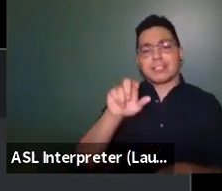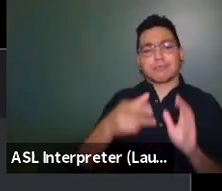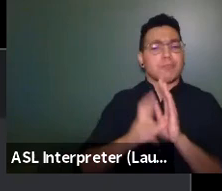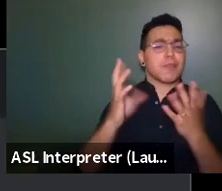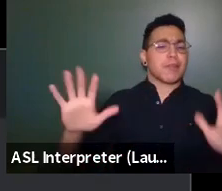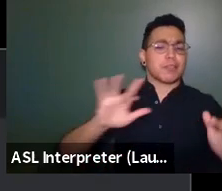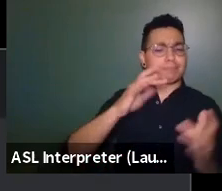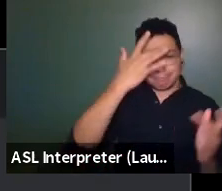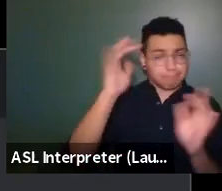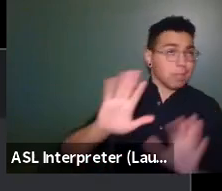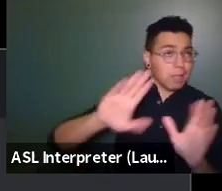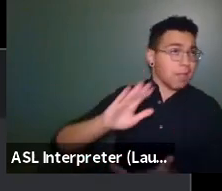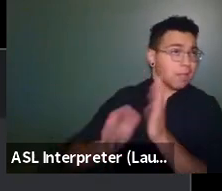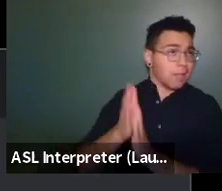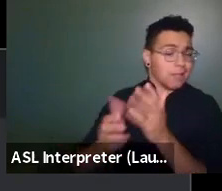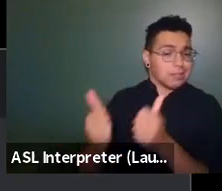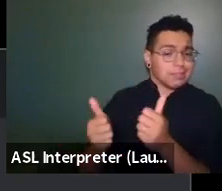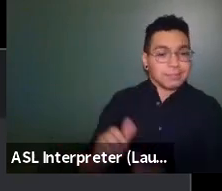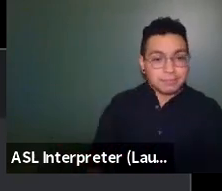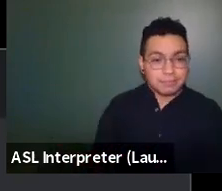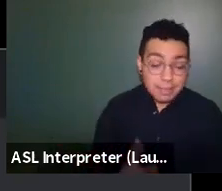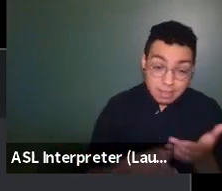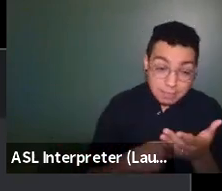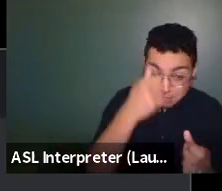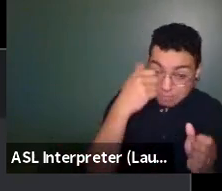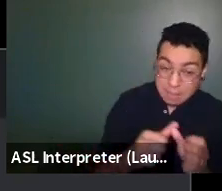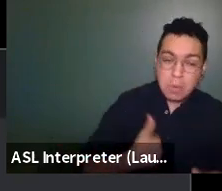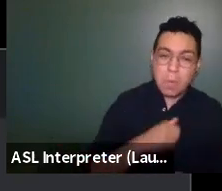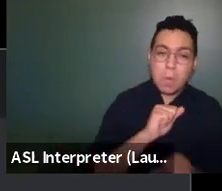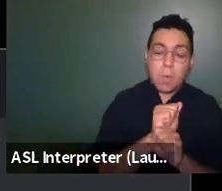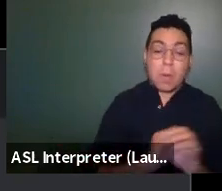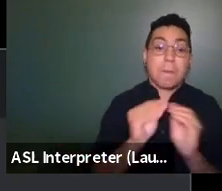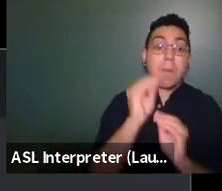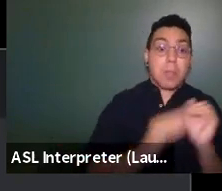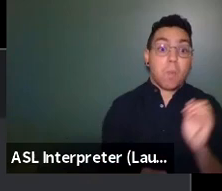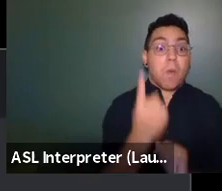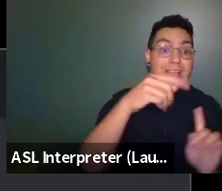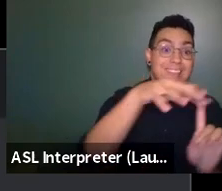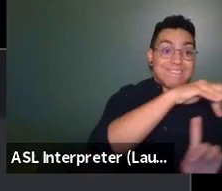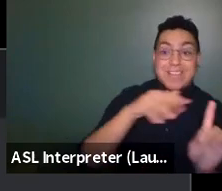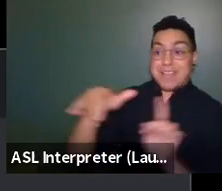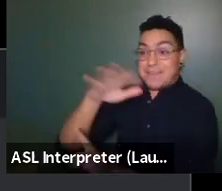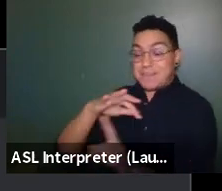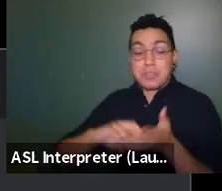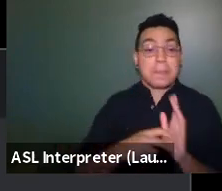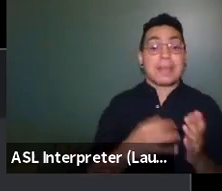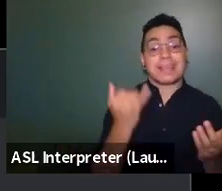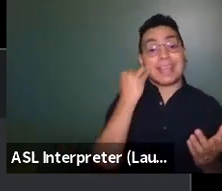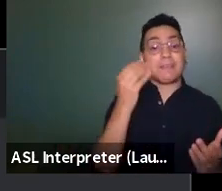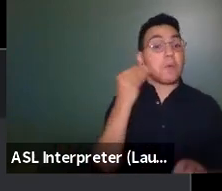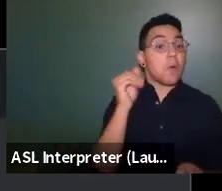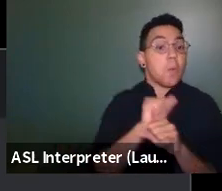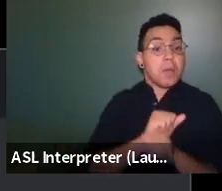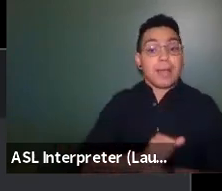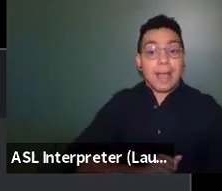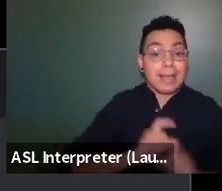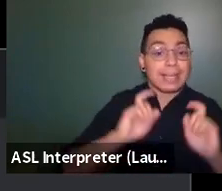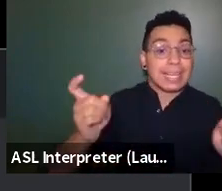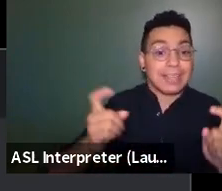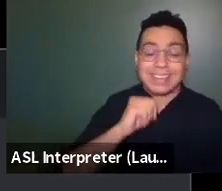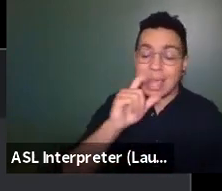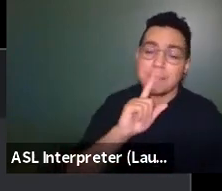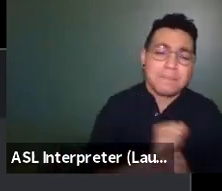ESD 112 - Katherine Livick: Because sometimes again remembering that we're working in more than one environment. Sometimes an assignment I give will not have a digital component. Maybe my assignment is